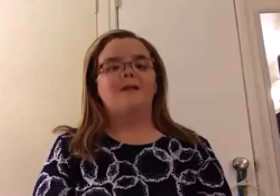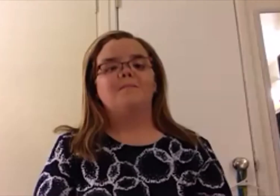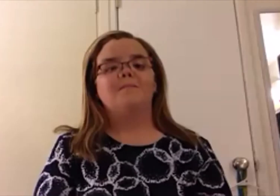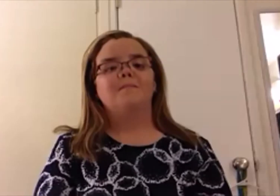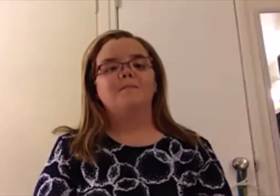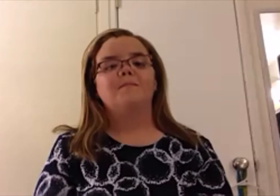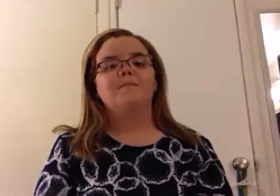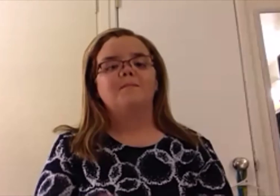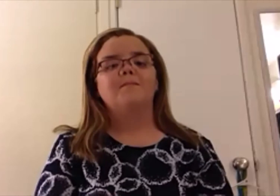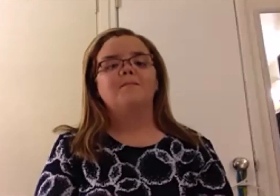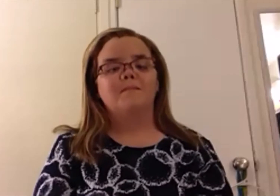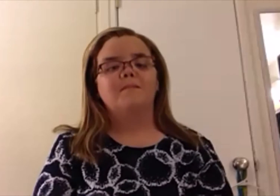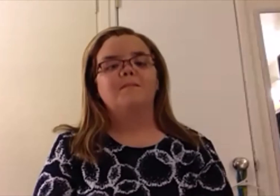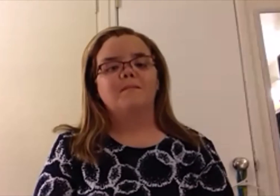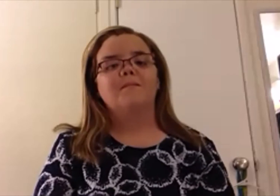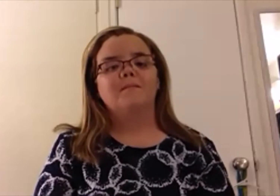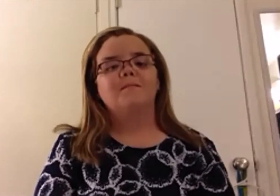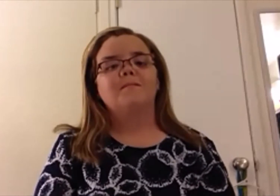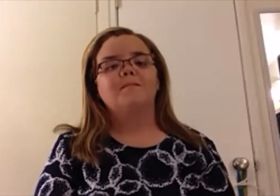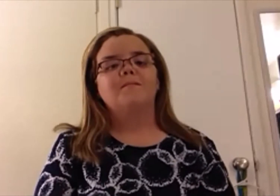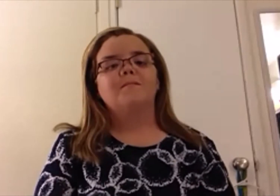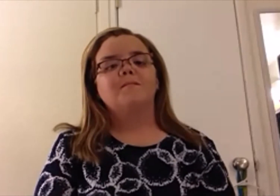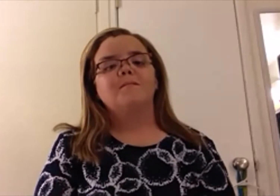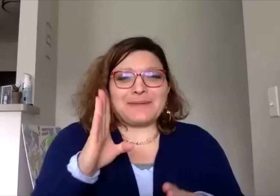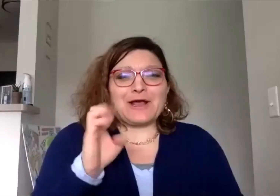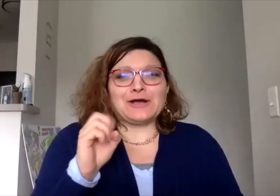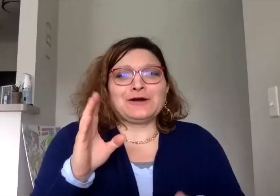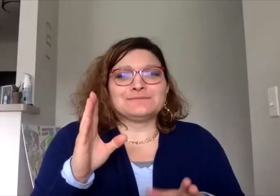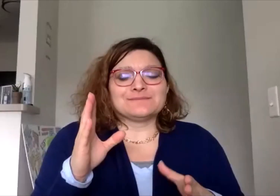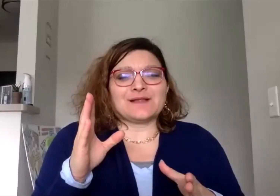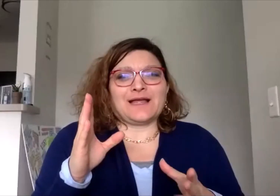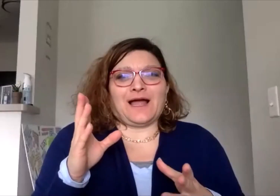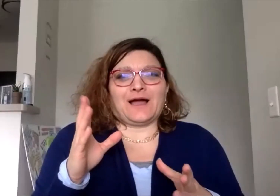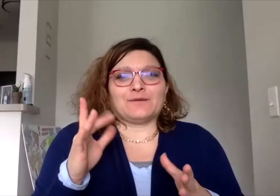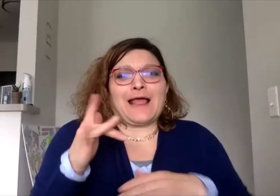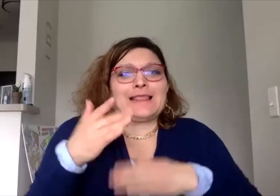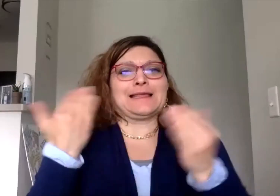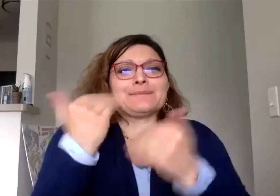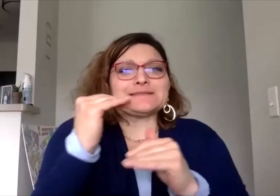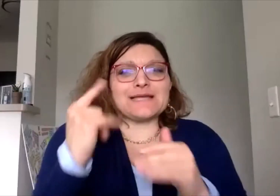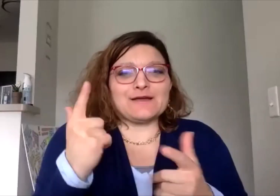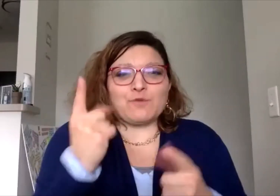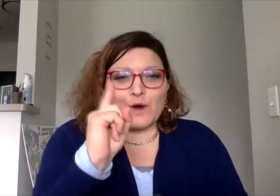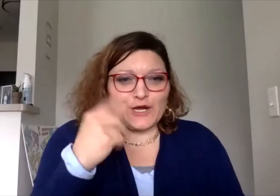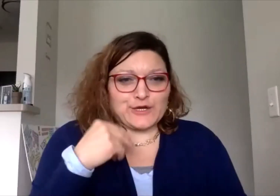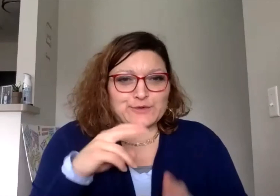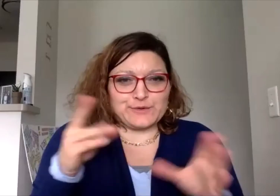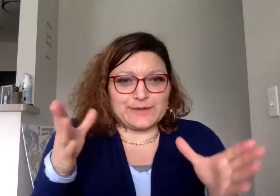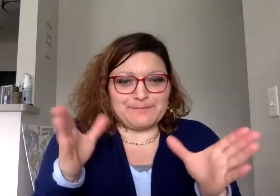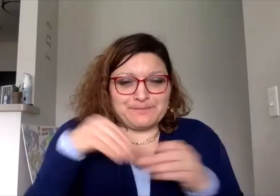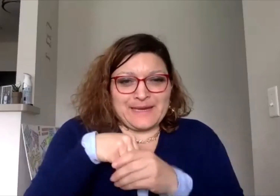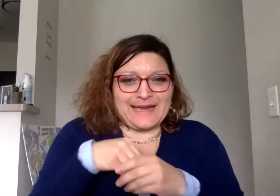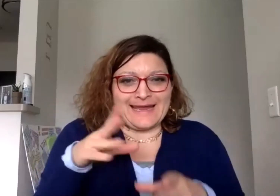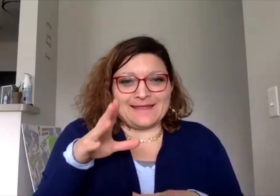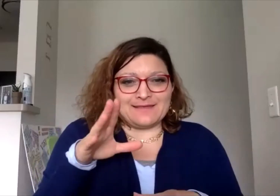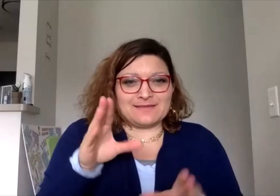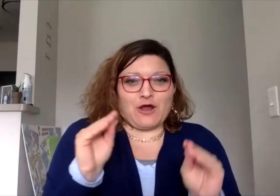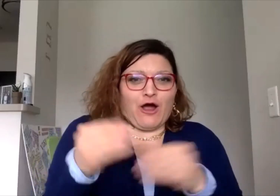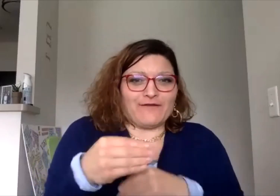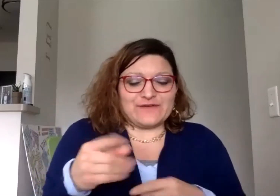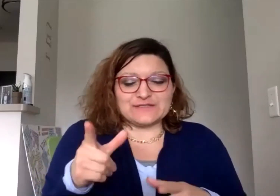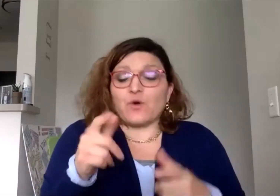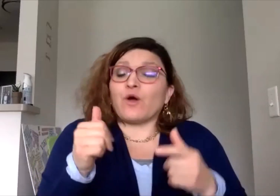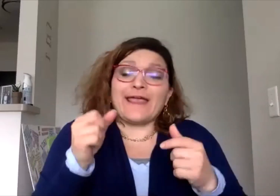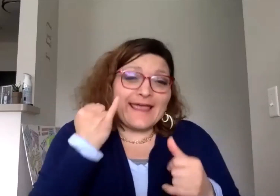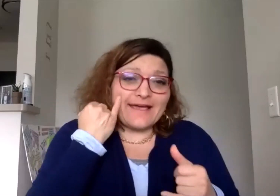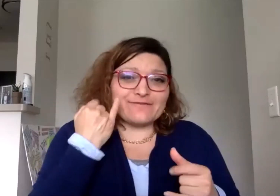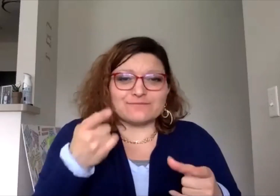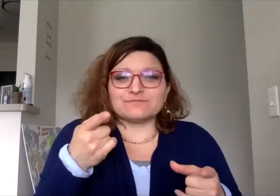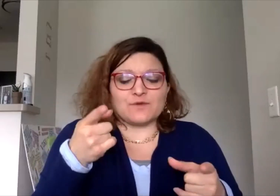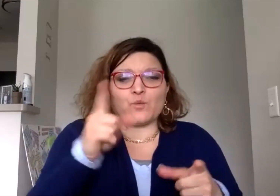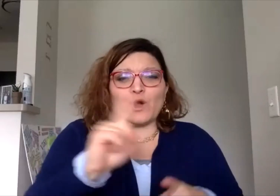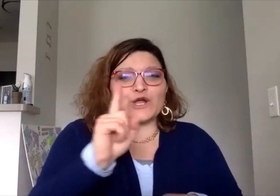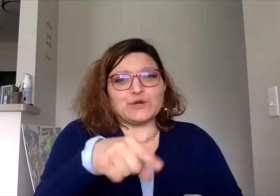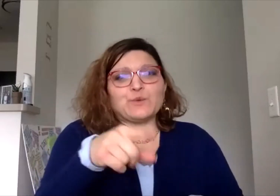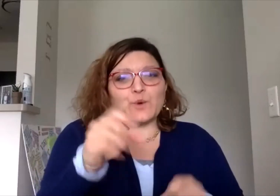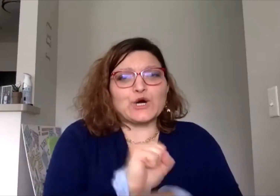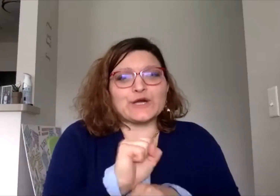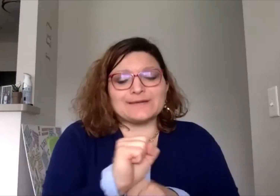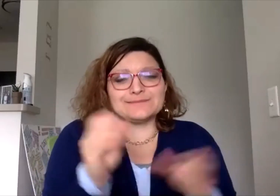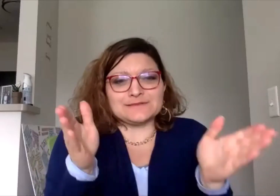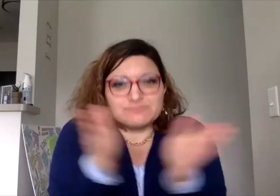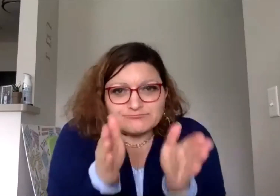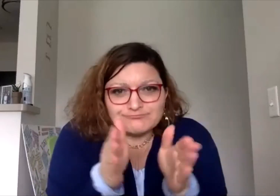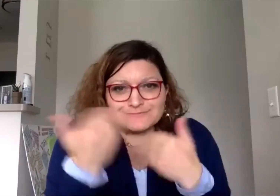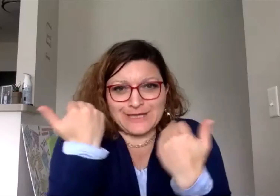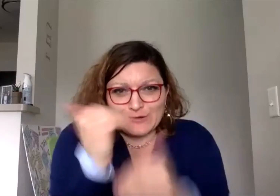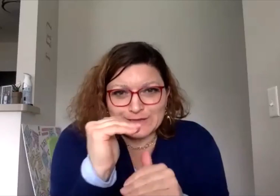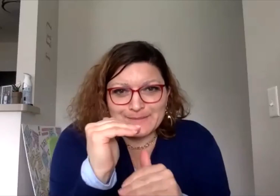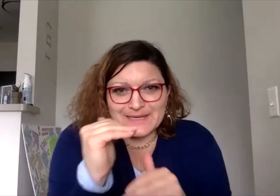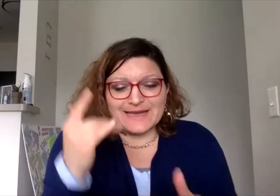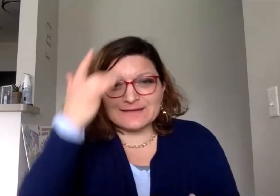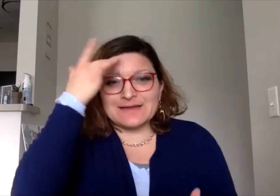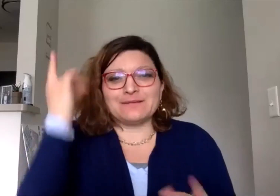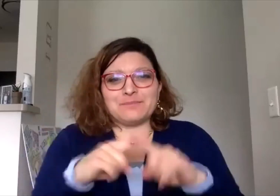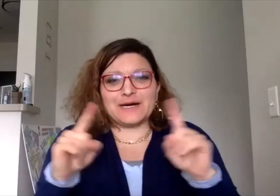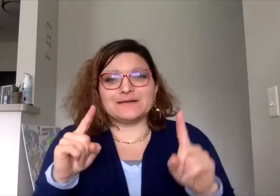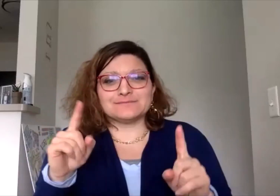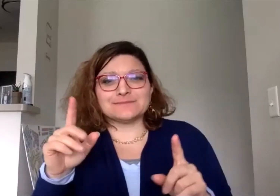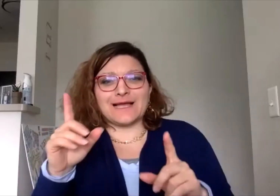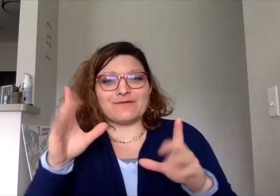it can be as limited where you can be in the office if where you work not limited but if